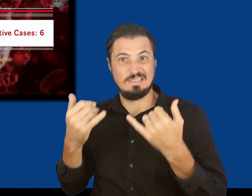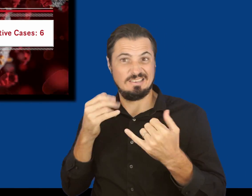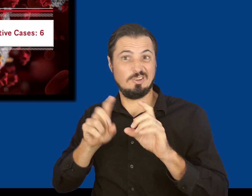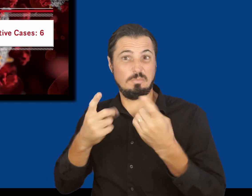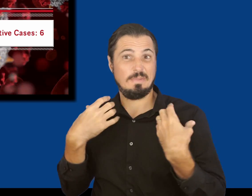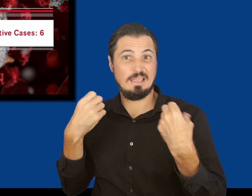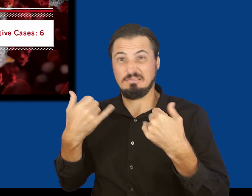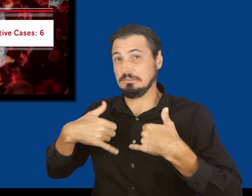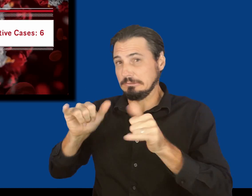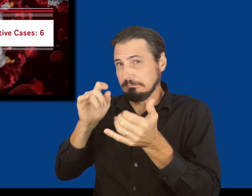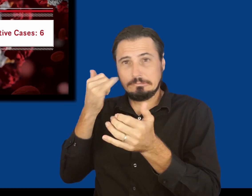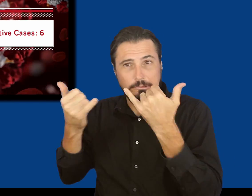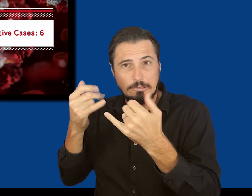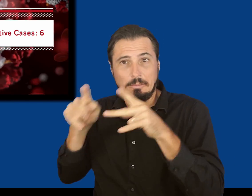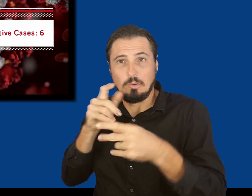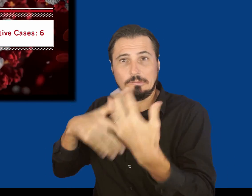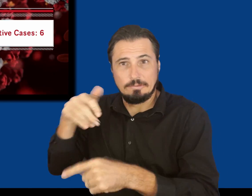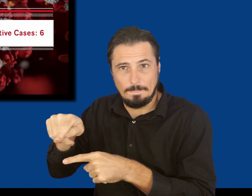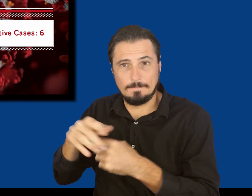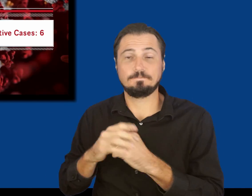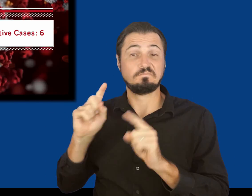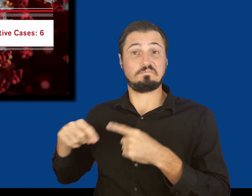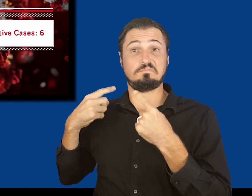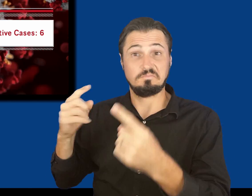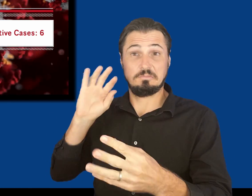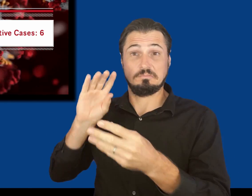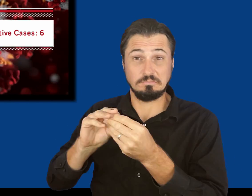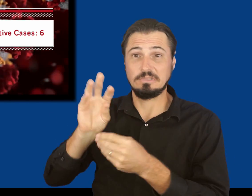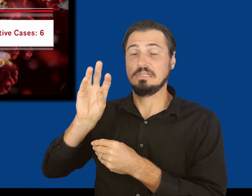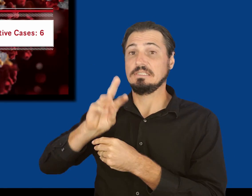cumulative case count is now 66 plus one probable Kaua’i police